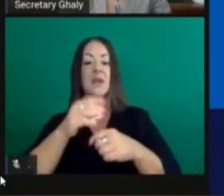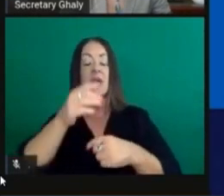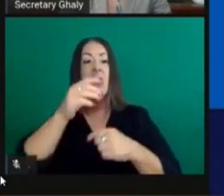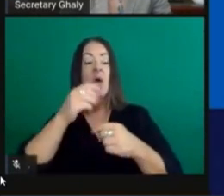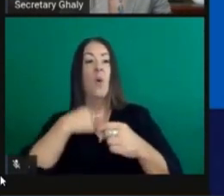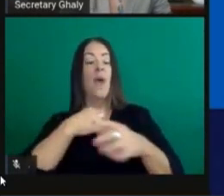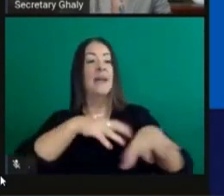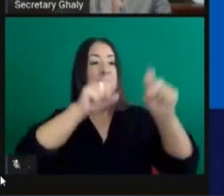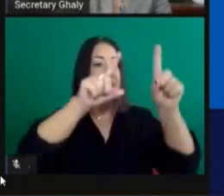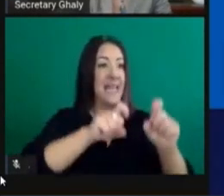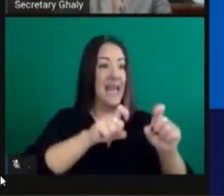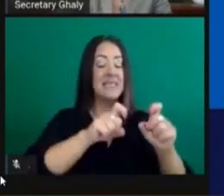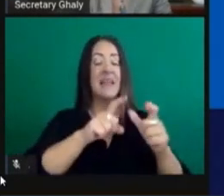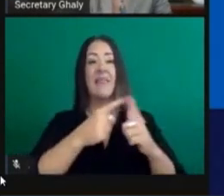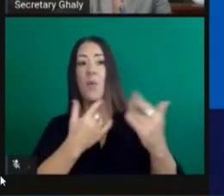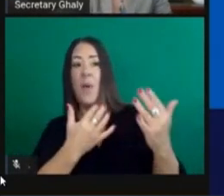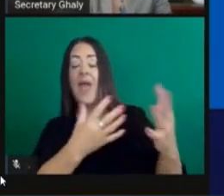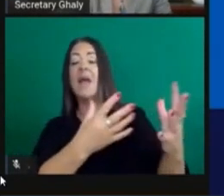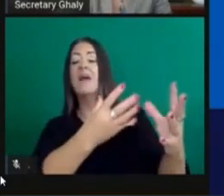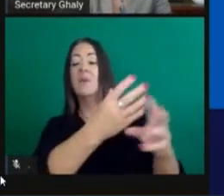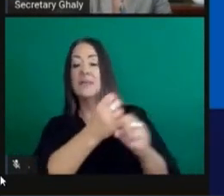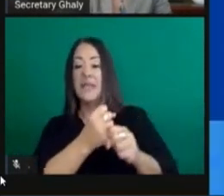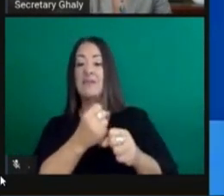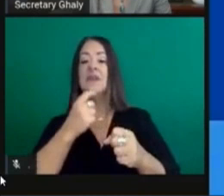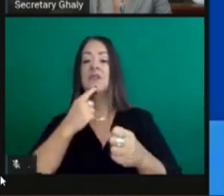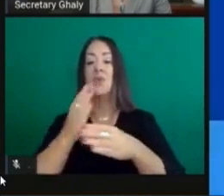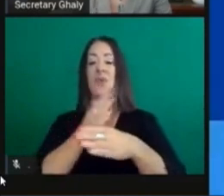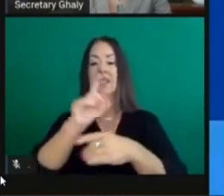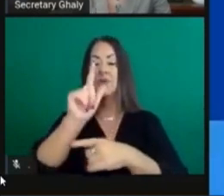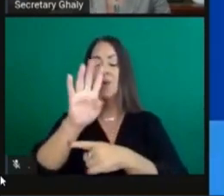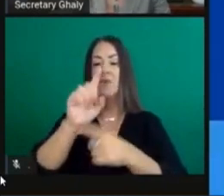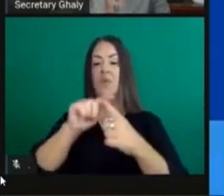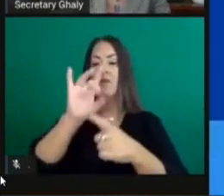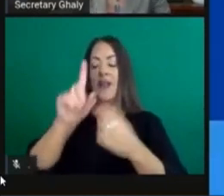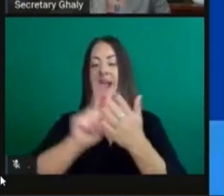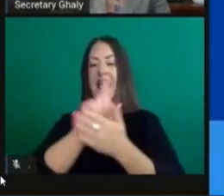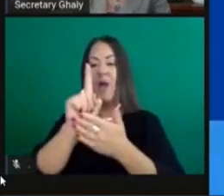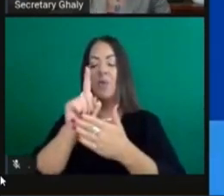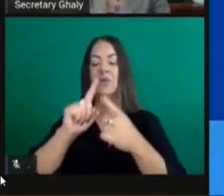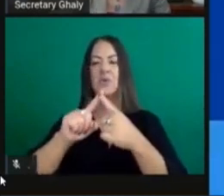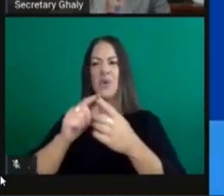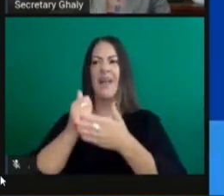RESPONSE TO COVID-19. OUR TEST TURNAROUND TIMES WITHIN 24 TO 48 HOURS ALLOW FOR